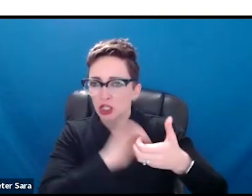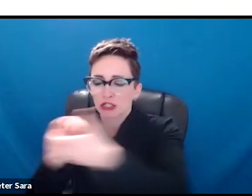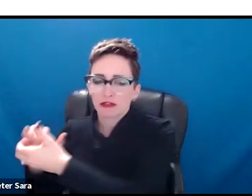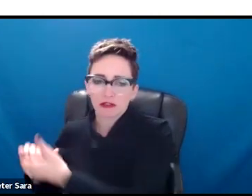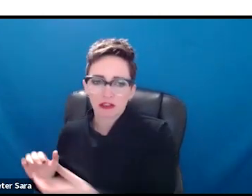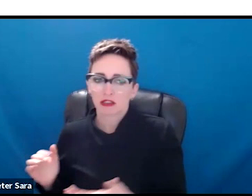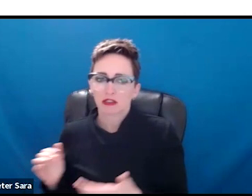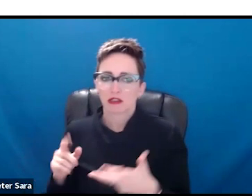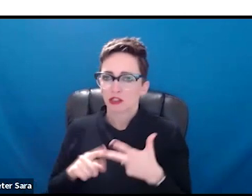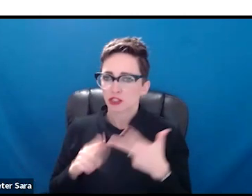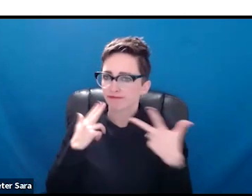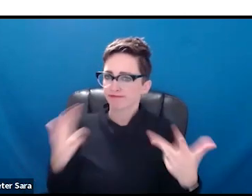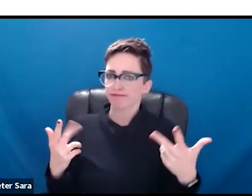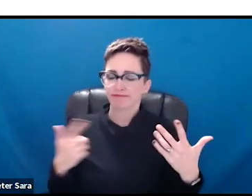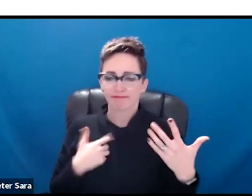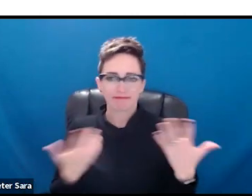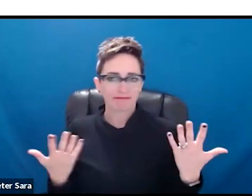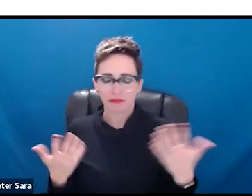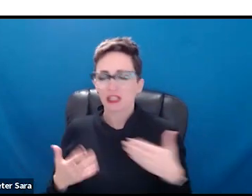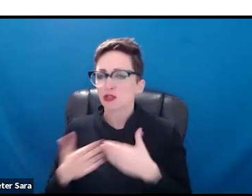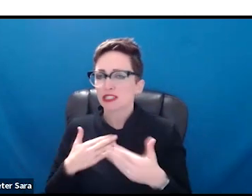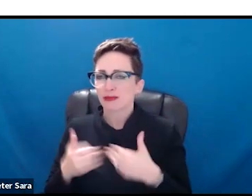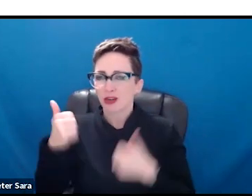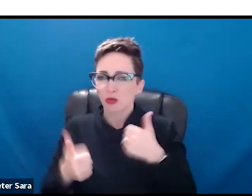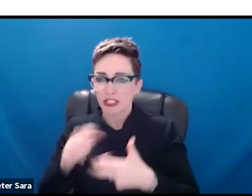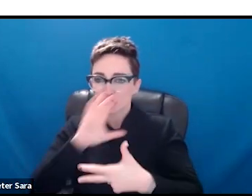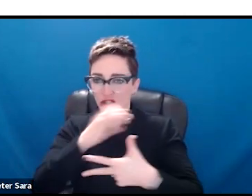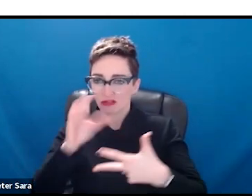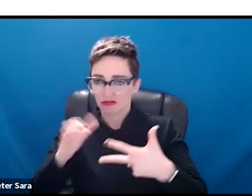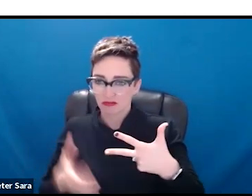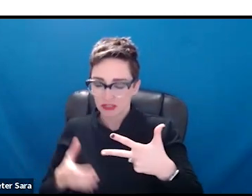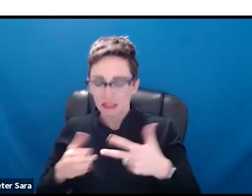So no matter where you fall, we recognize that the support is needed